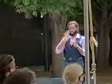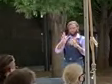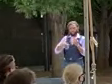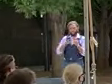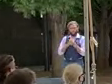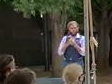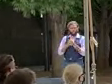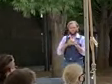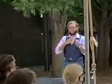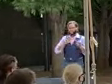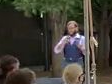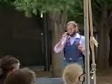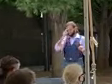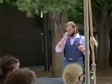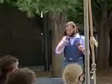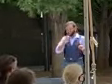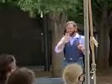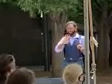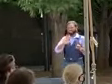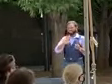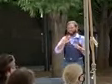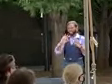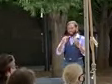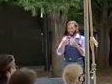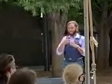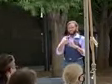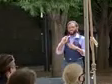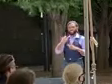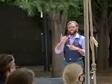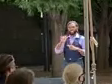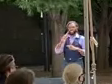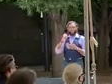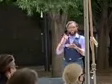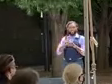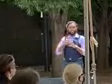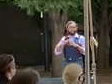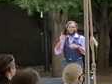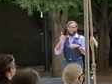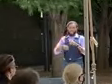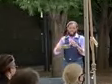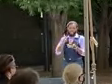So hats off to the Graham family and Larry Halprin. And I can't help but mention, I've gone on too long,